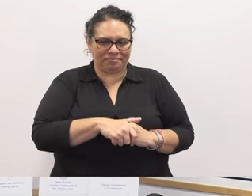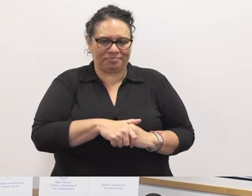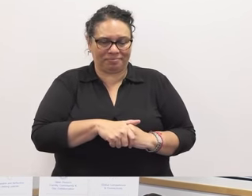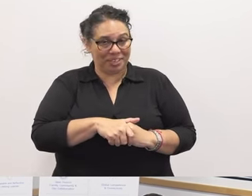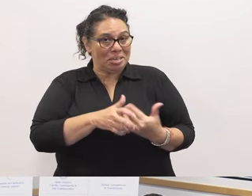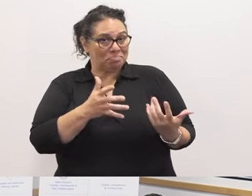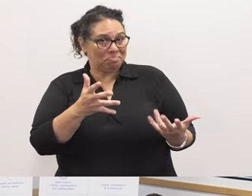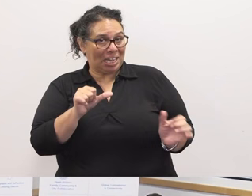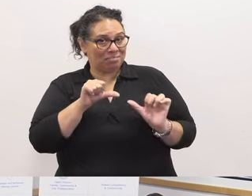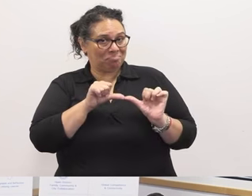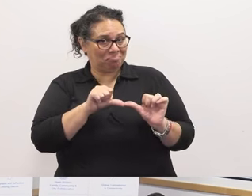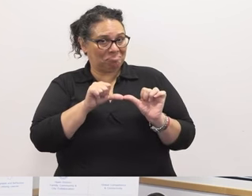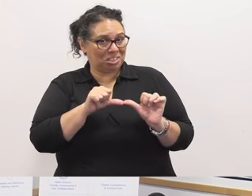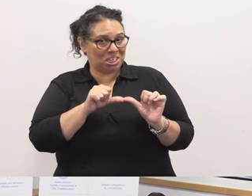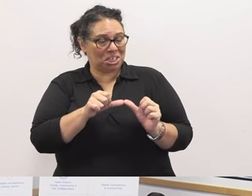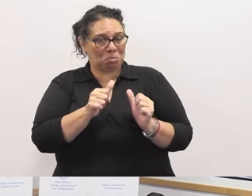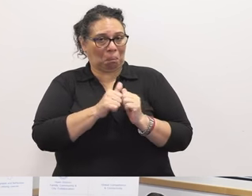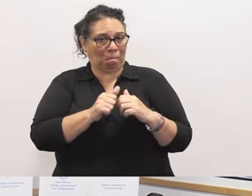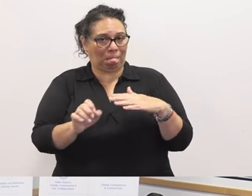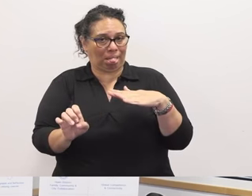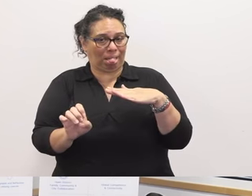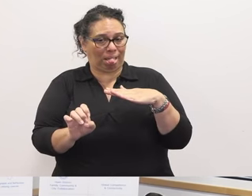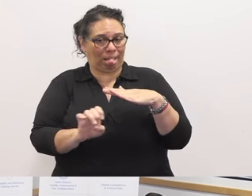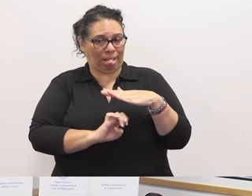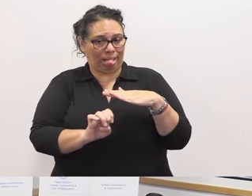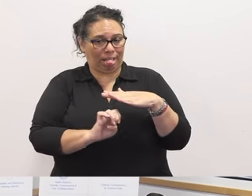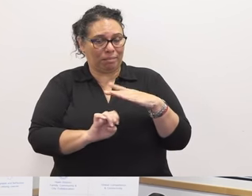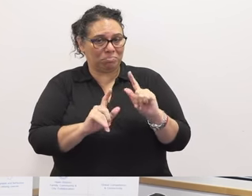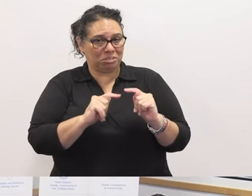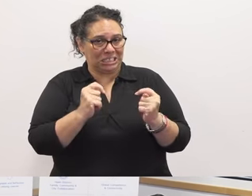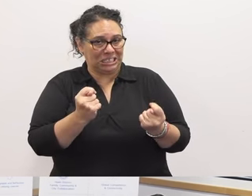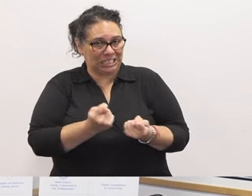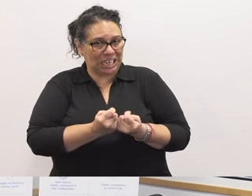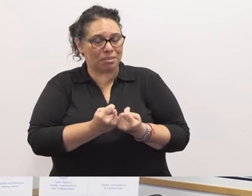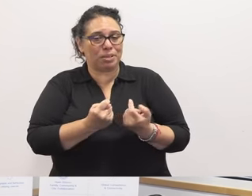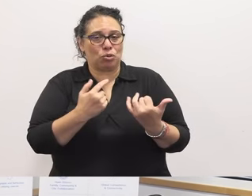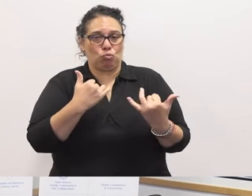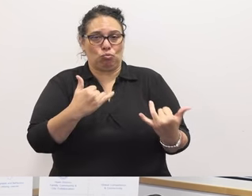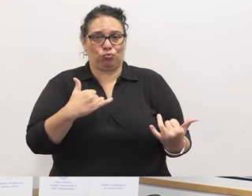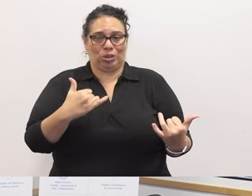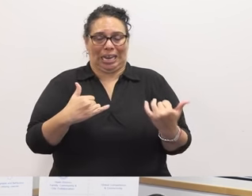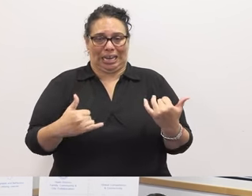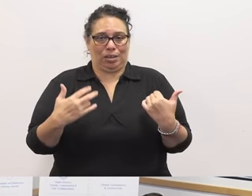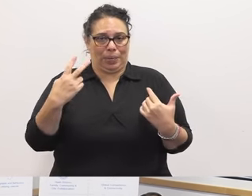[Veronica Madrigal] So we continue on with our elementary team, and so we're going to take a little look at our